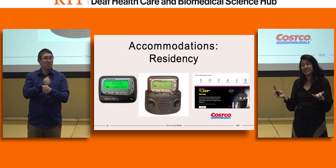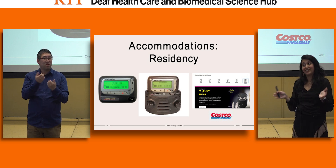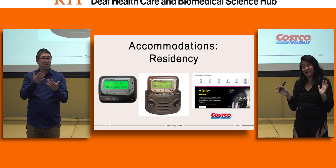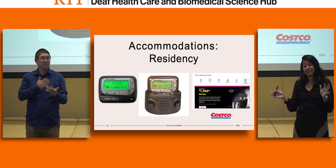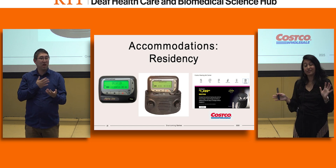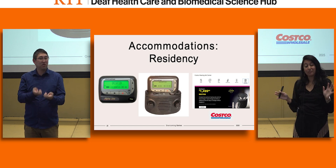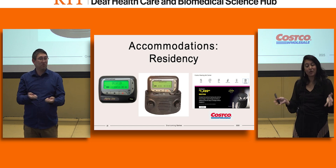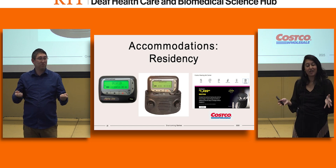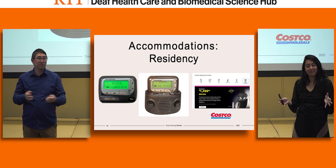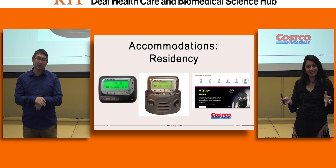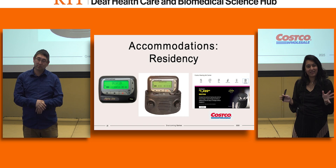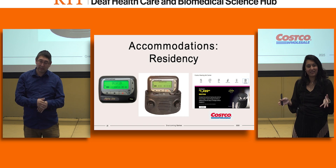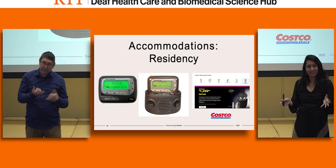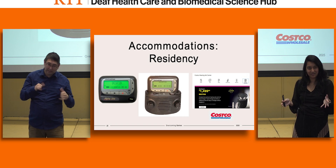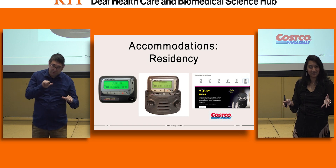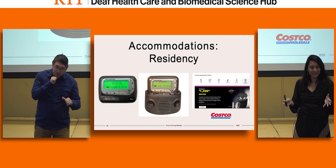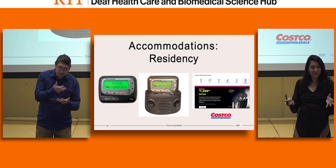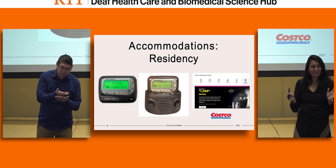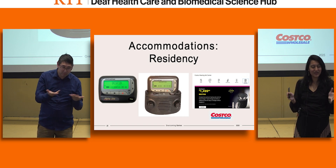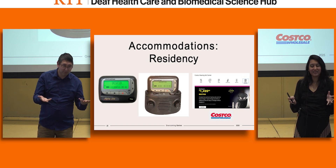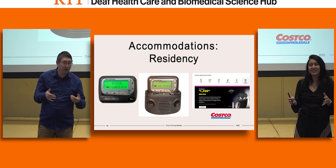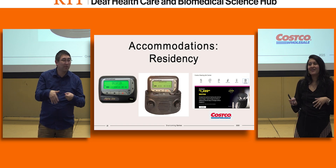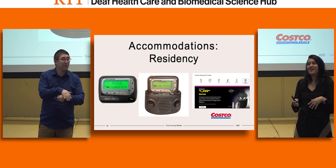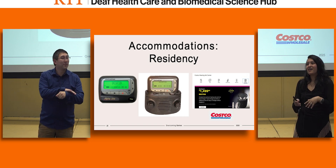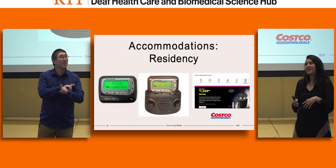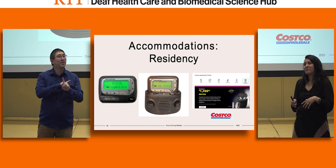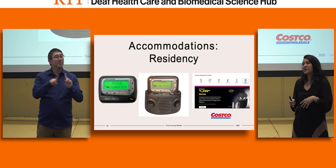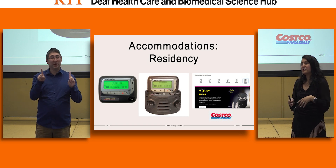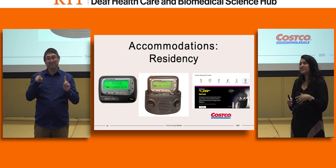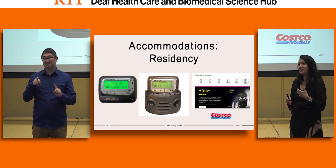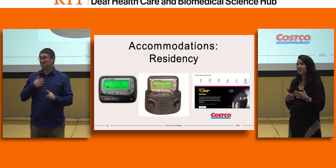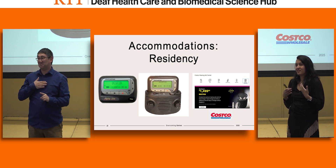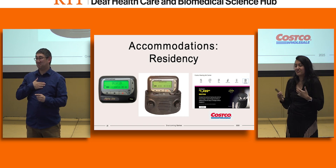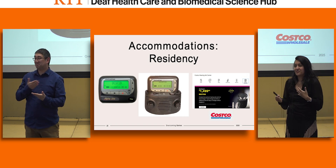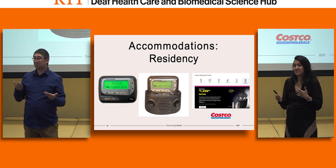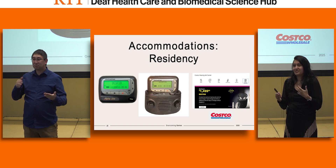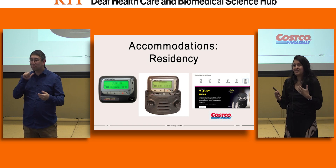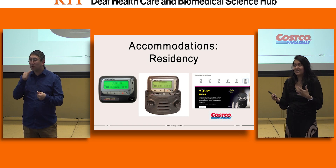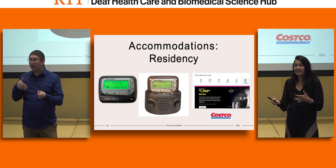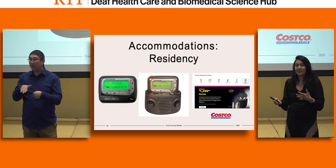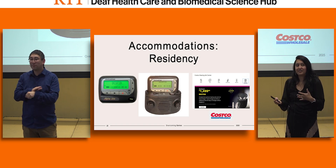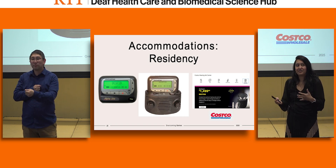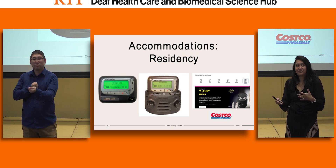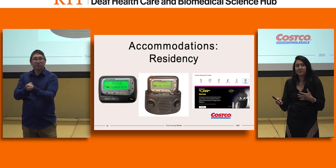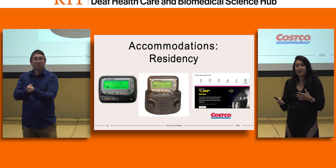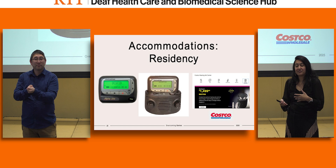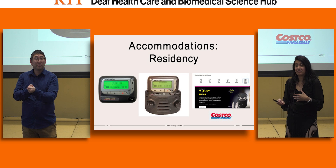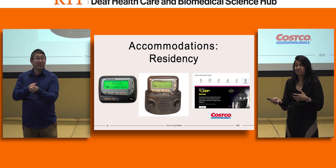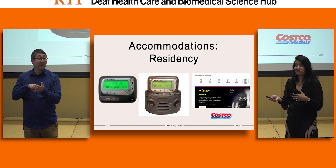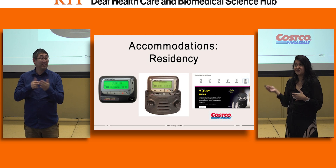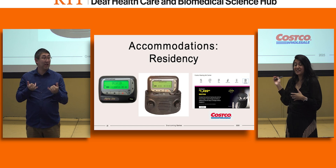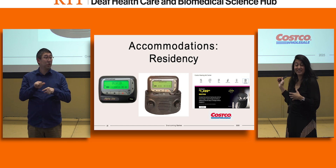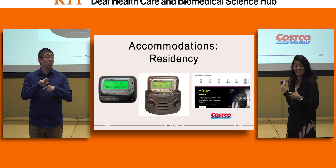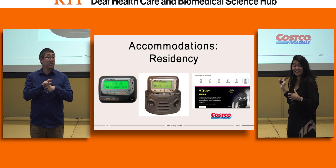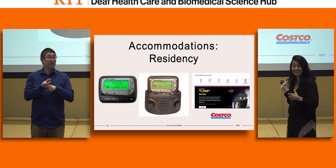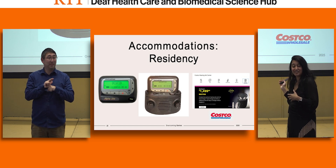Not that it covers them well currently, but it was not a covered thing. And so, as a resident, you know,